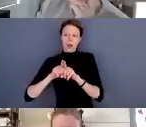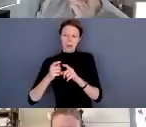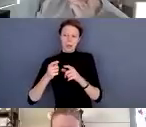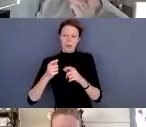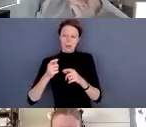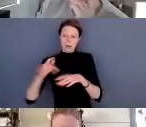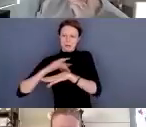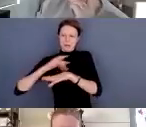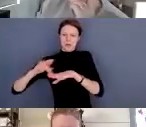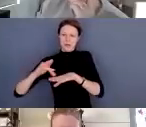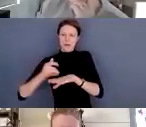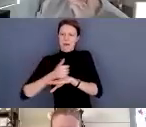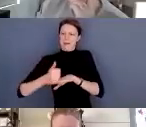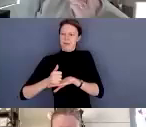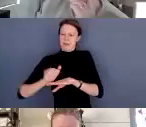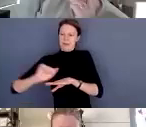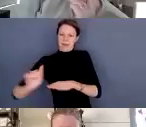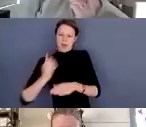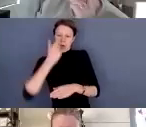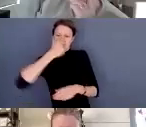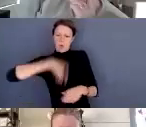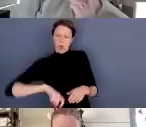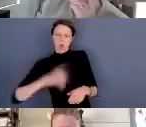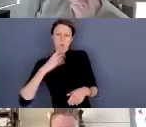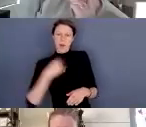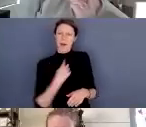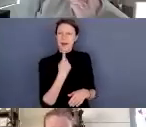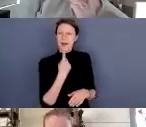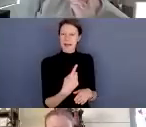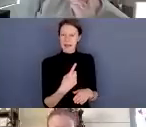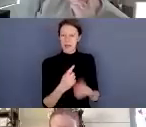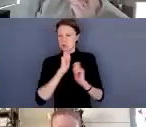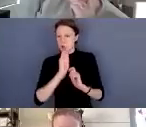have this point of view, or journalists might see it this way, that that's me saying that,